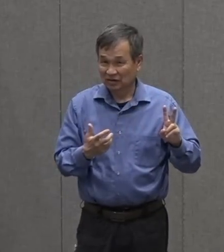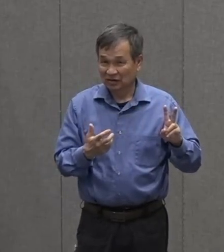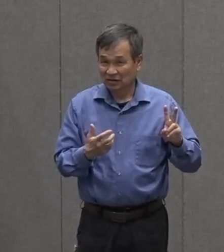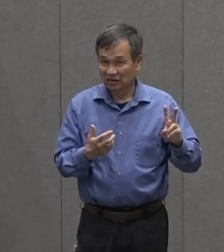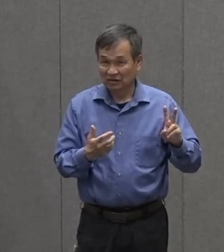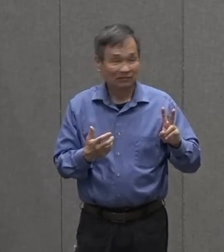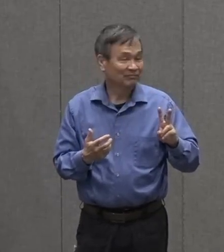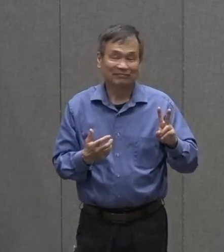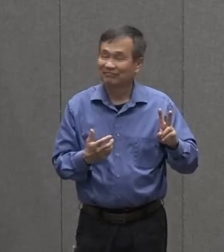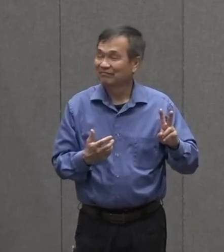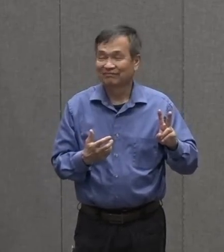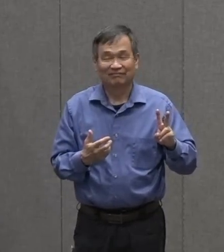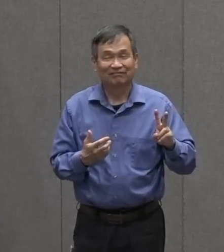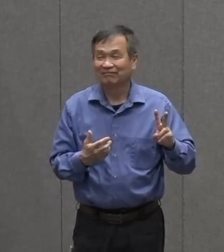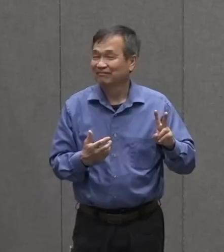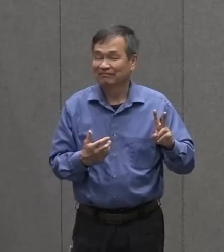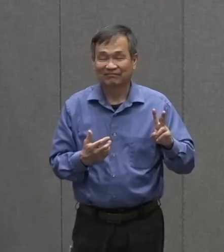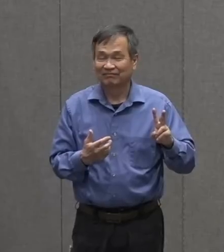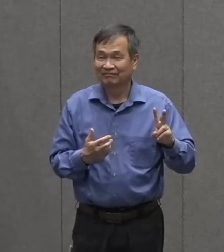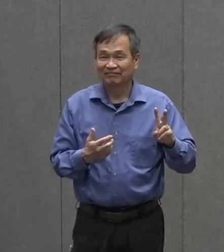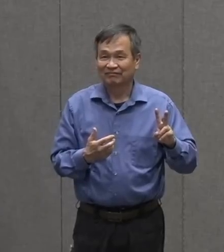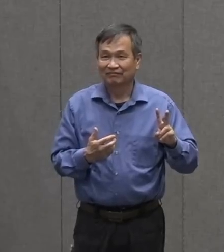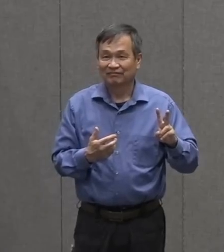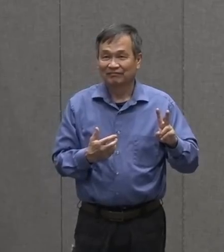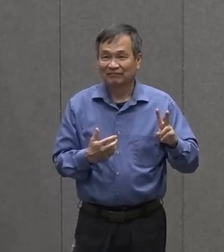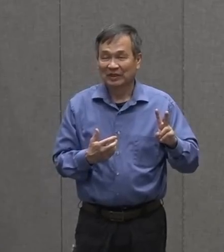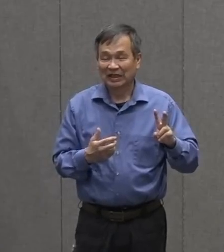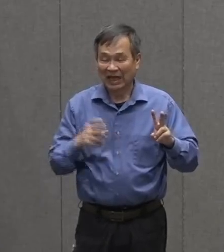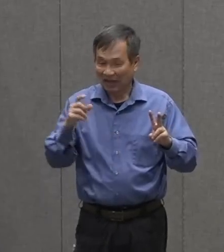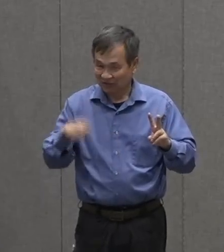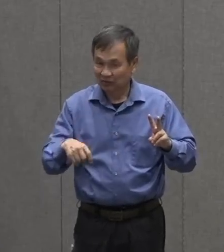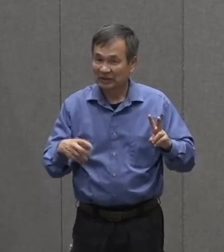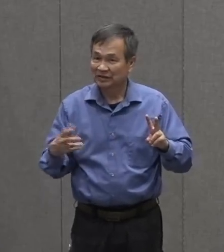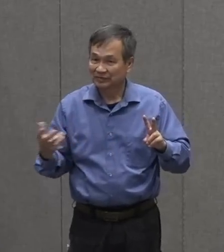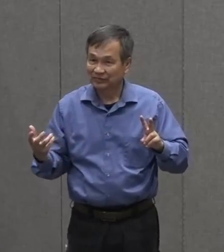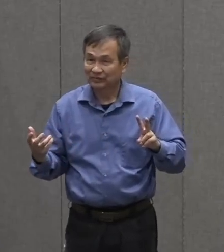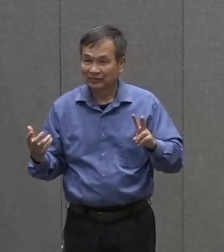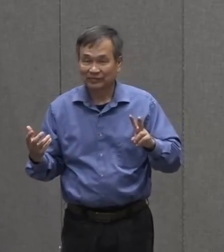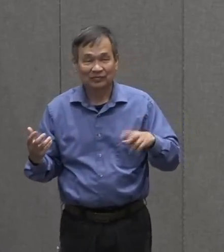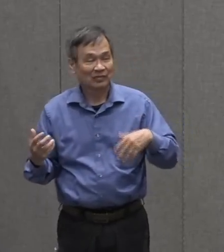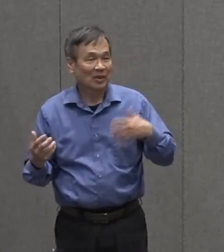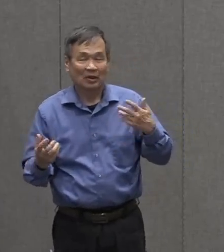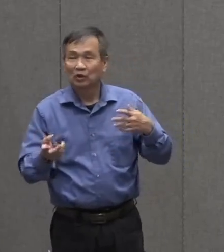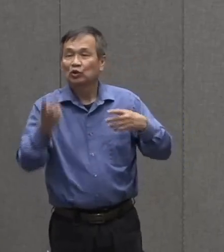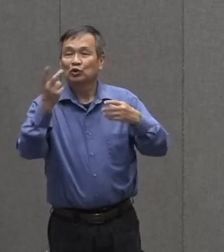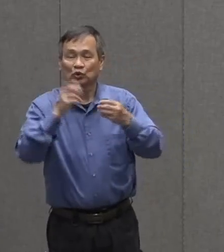By itself no. No, it would have to be two times two, which is?